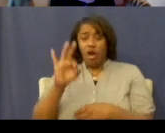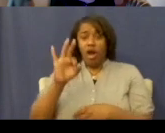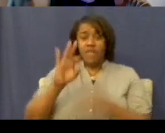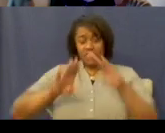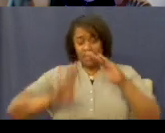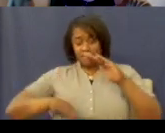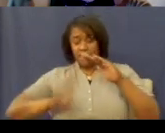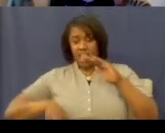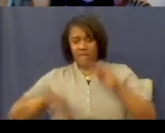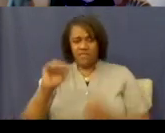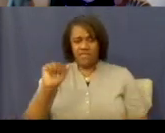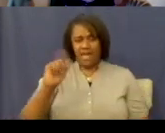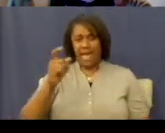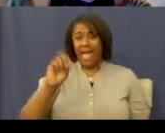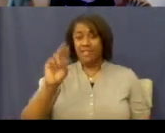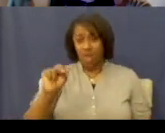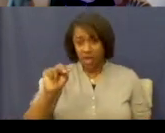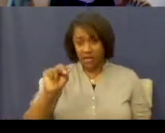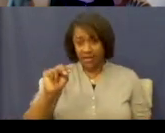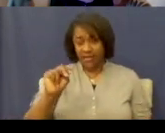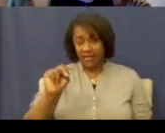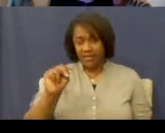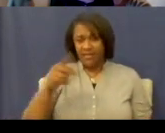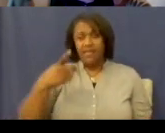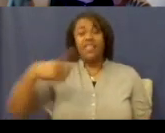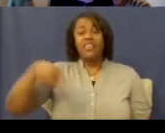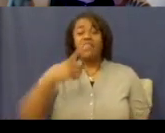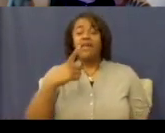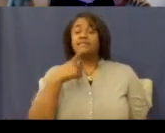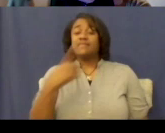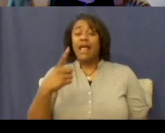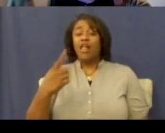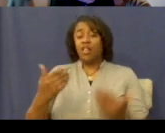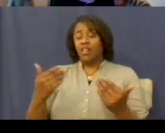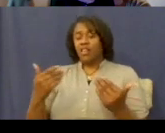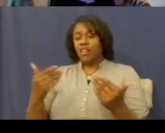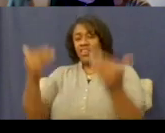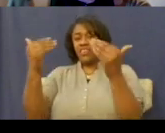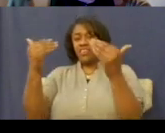and they tell the next cells in the line